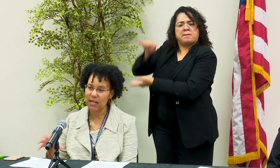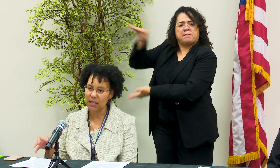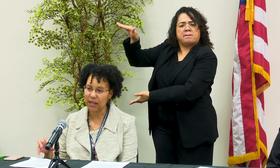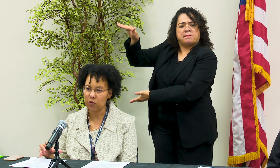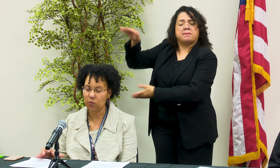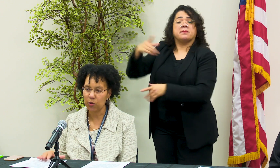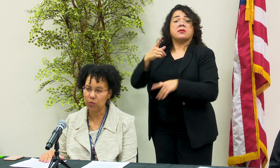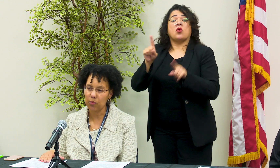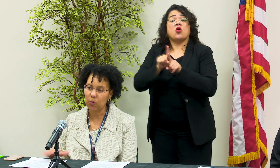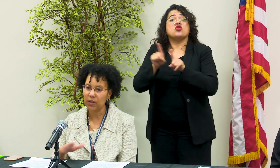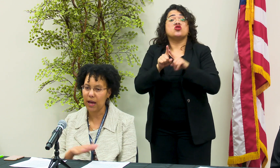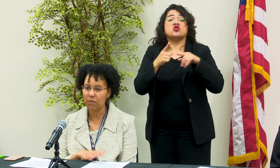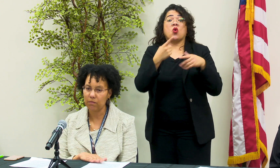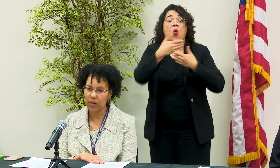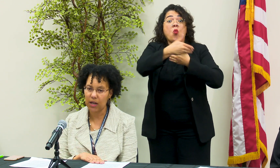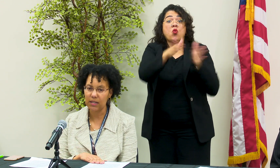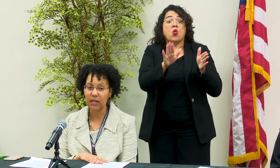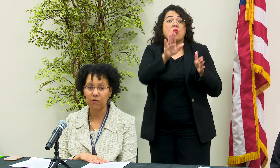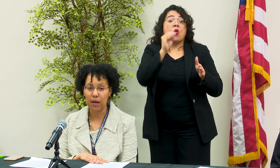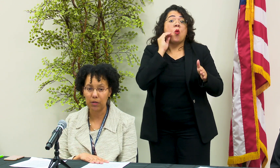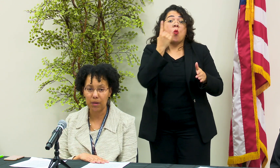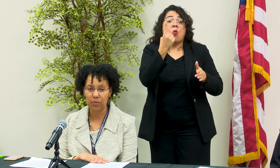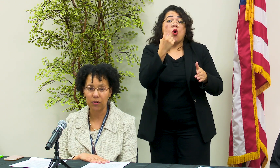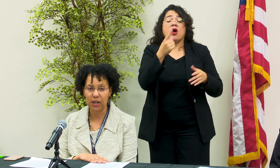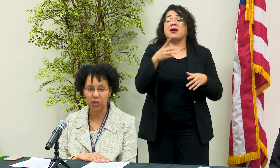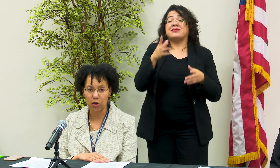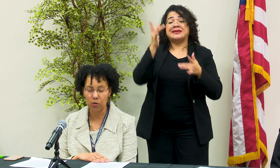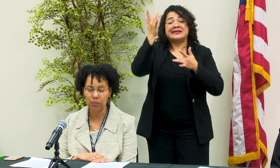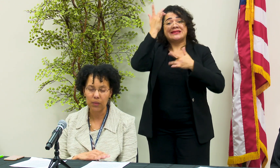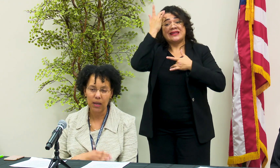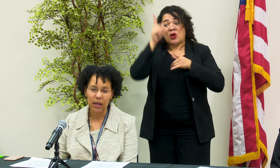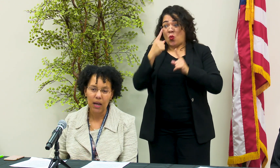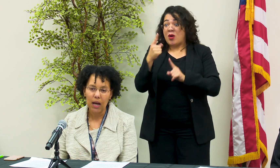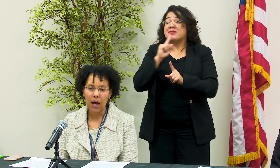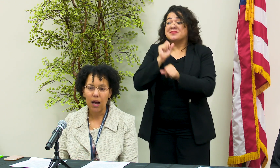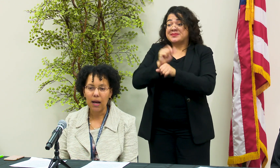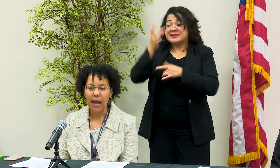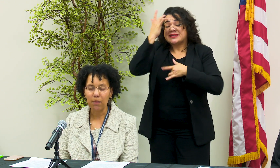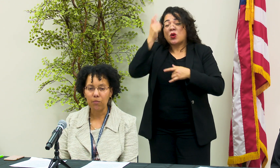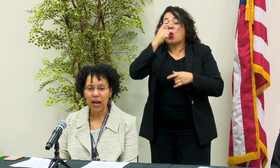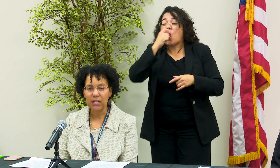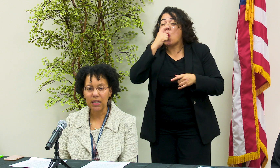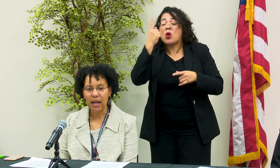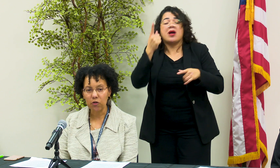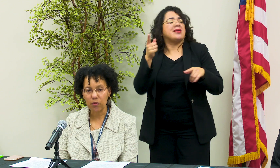isolated room where that sick family member can go and practicing extra